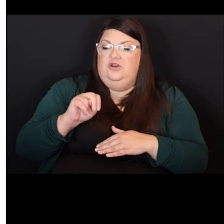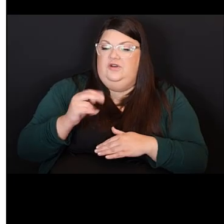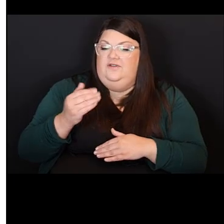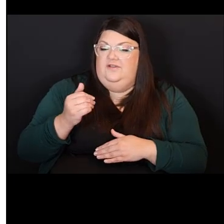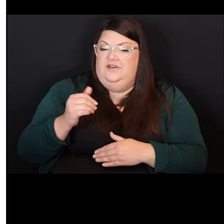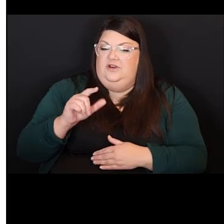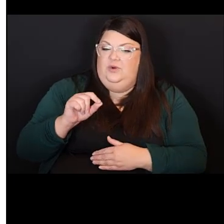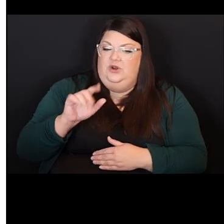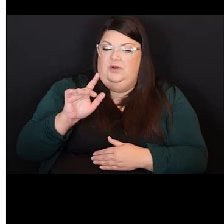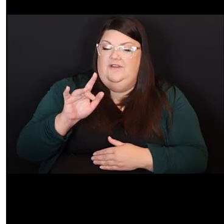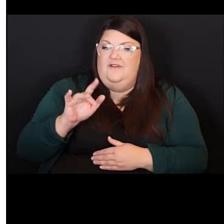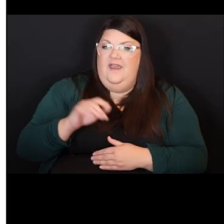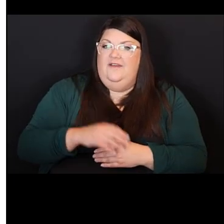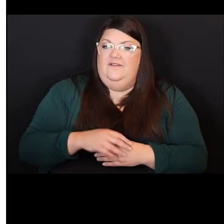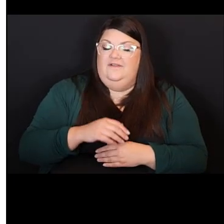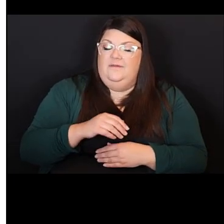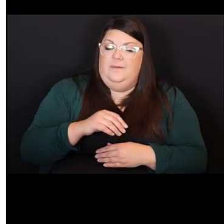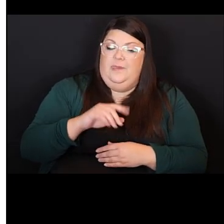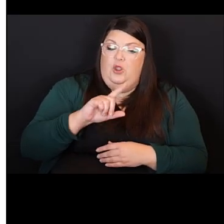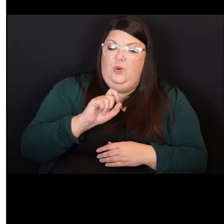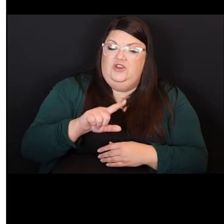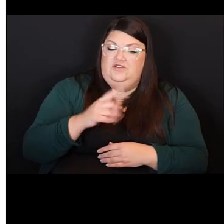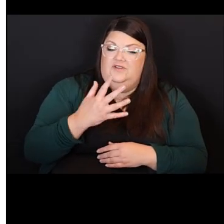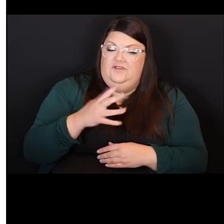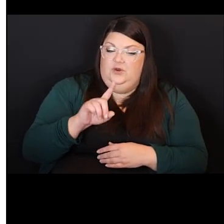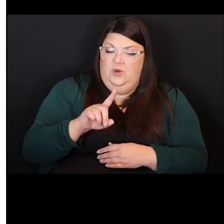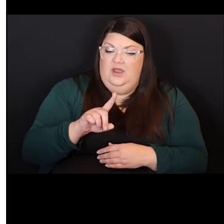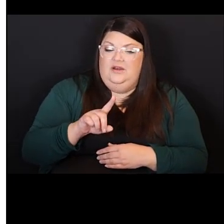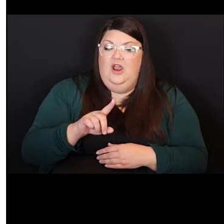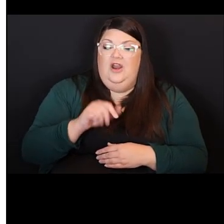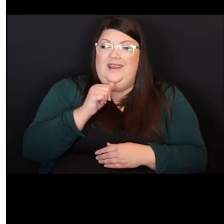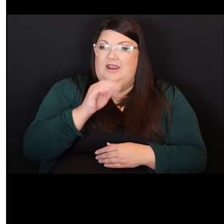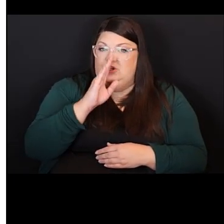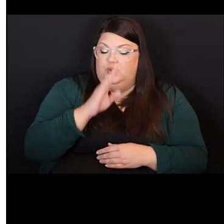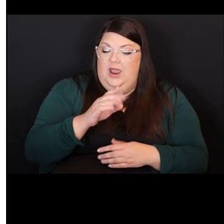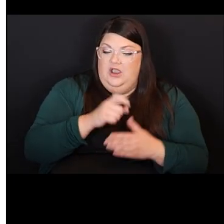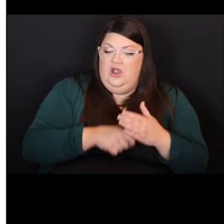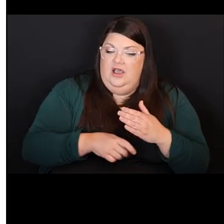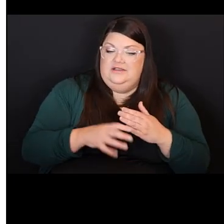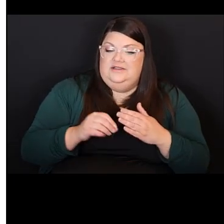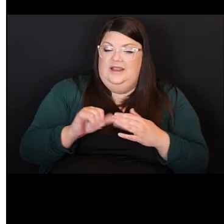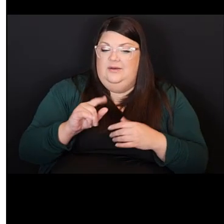Question 51: Are indirect costs and administrative costs considered the same